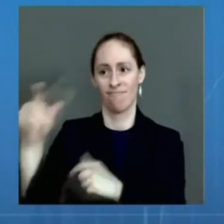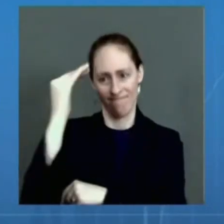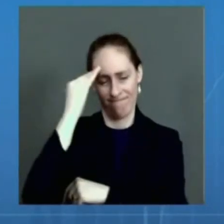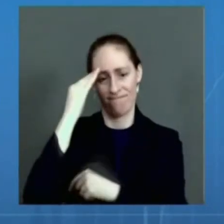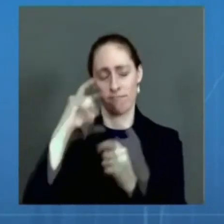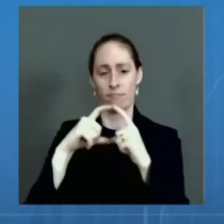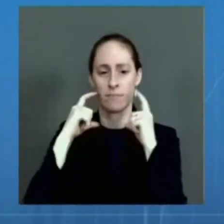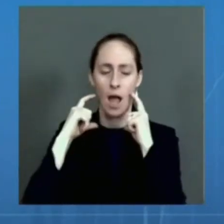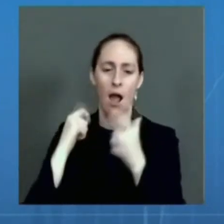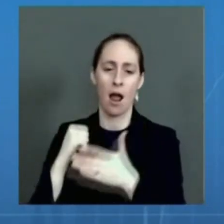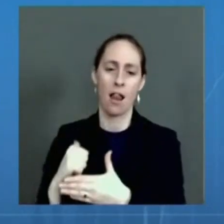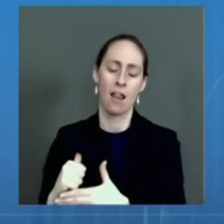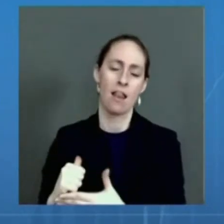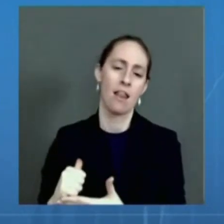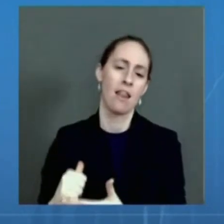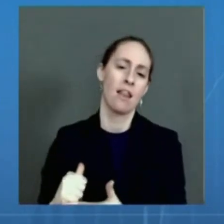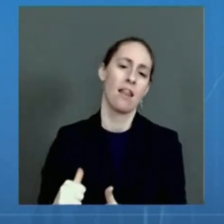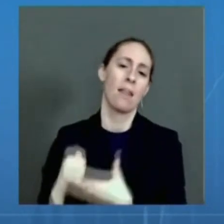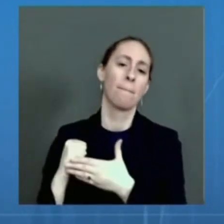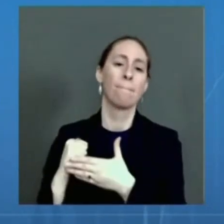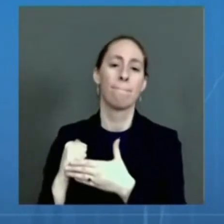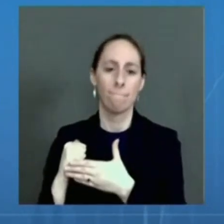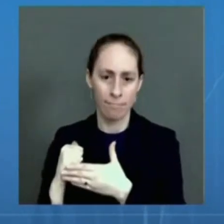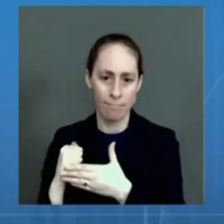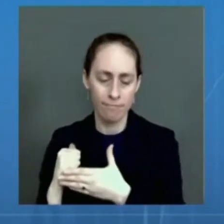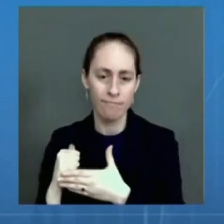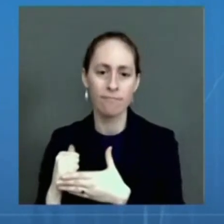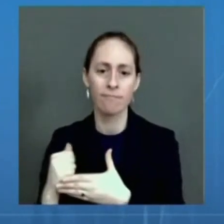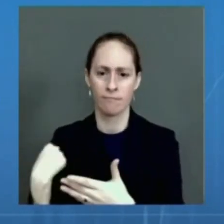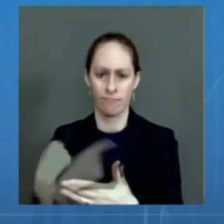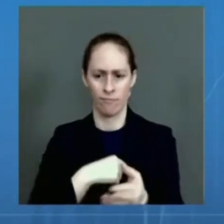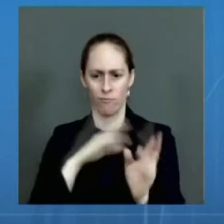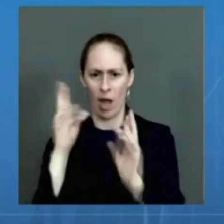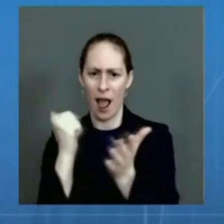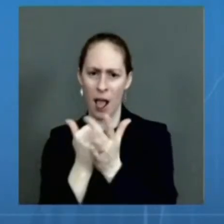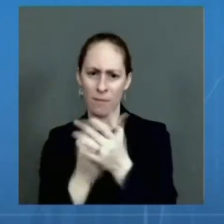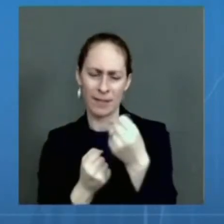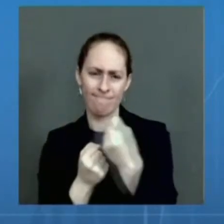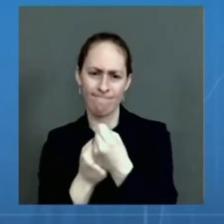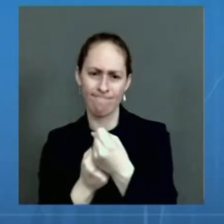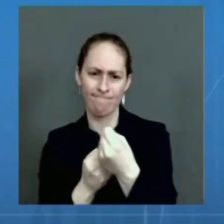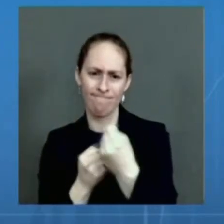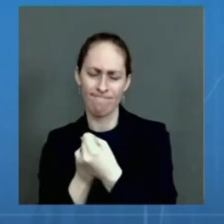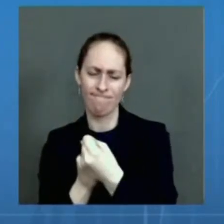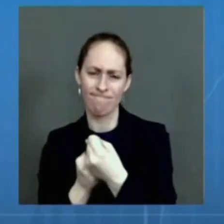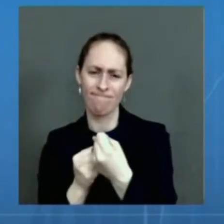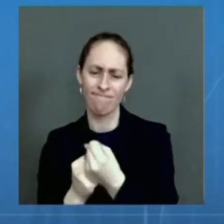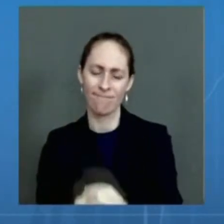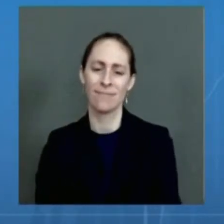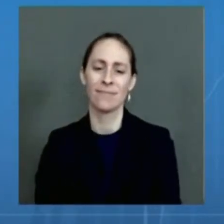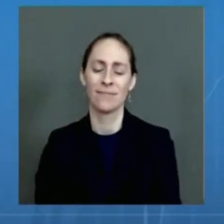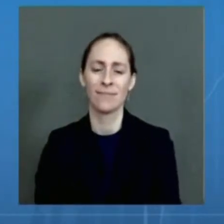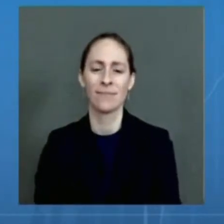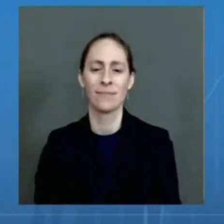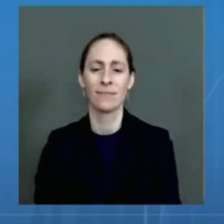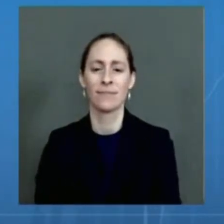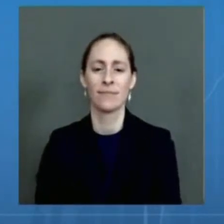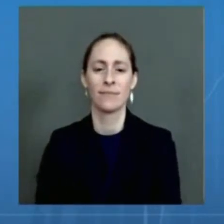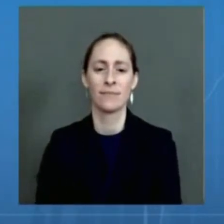TEAMS TO RESPOND TO SURGES AS NECESSARY. SO THIS IS NOT A MOMENT TO